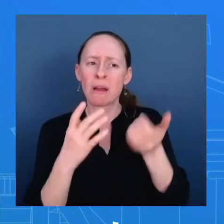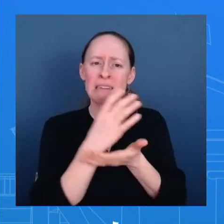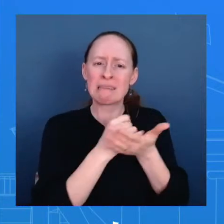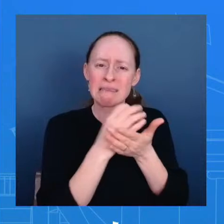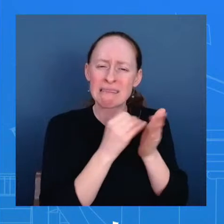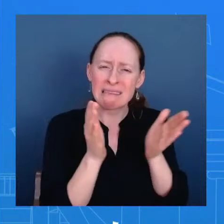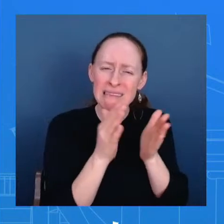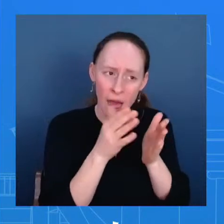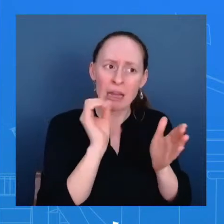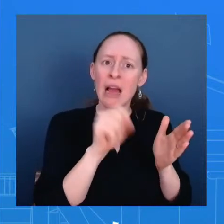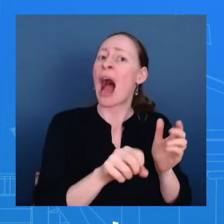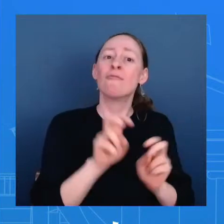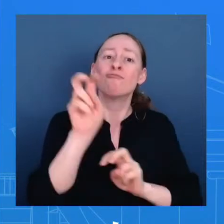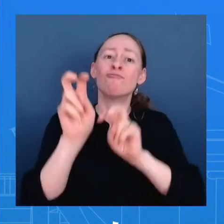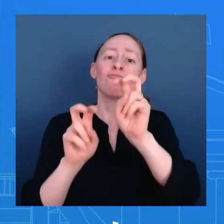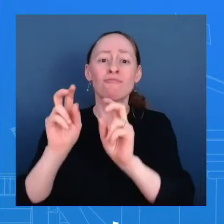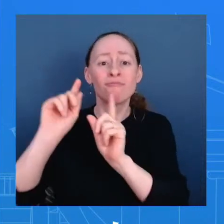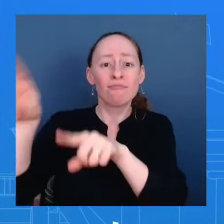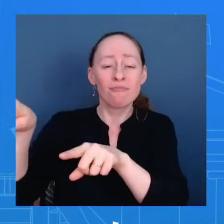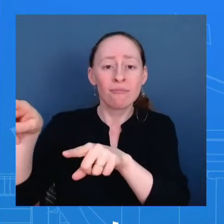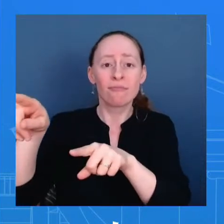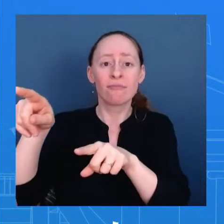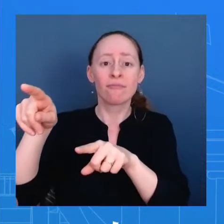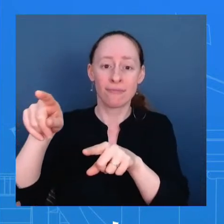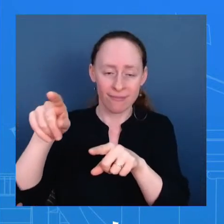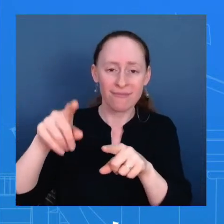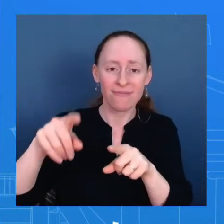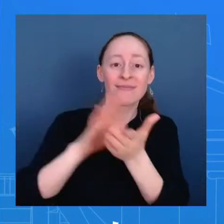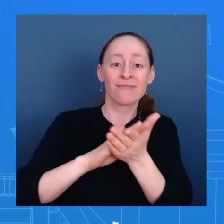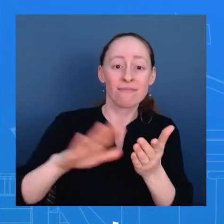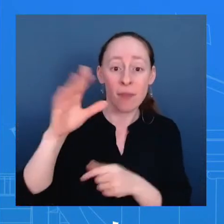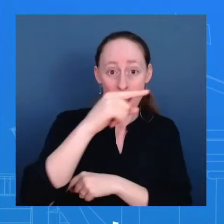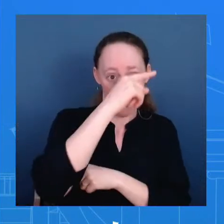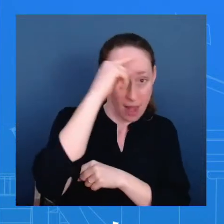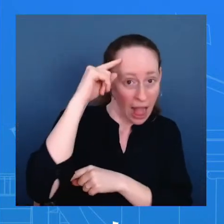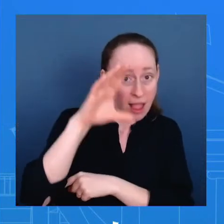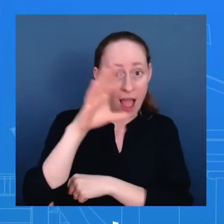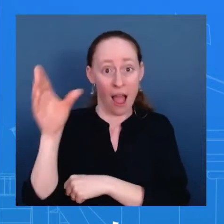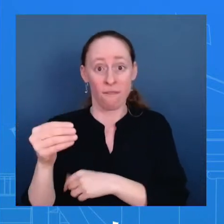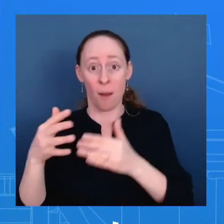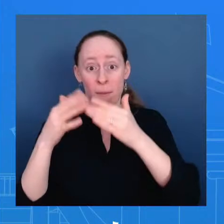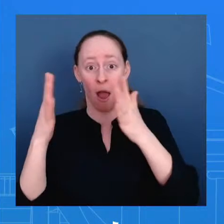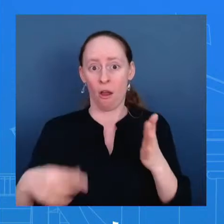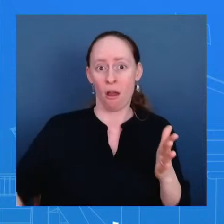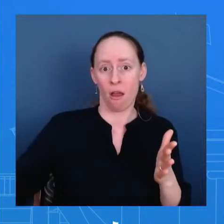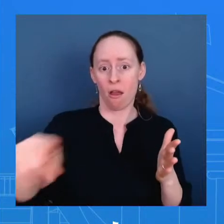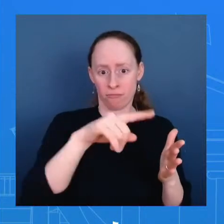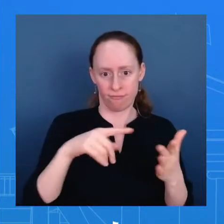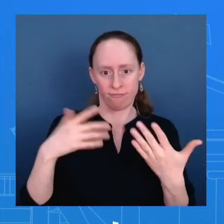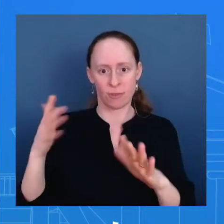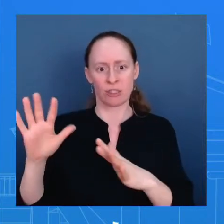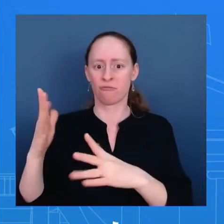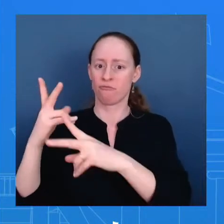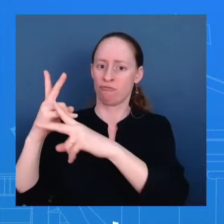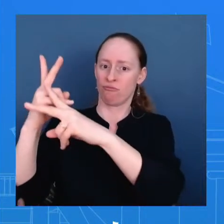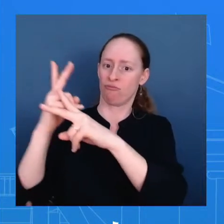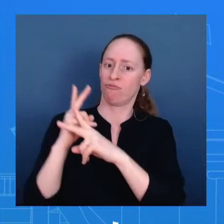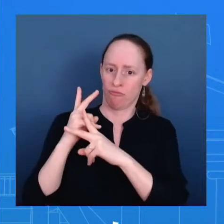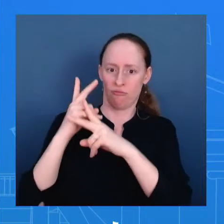are federally -- are federal financial aid recipients -- with an average award of nearly $5,000 per student. This is only a snapshot of what this administration